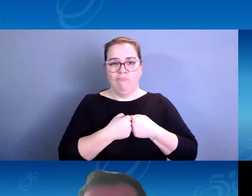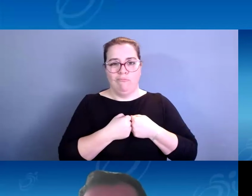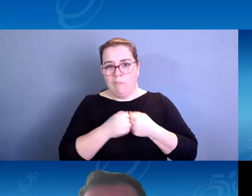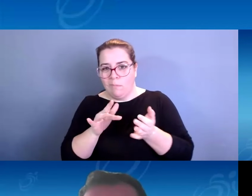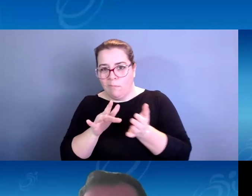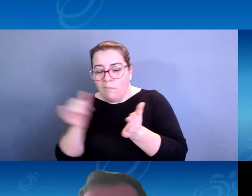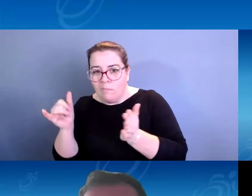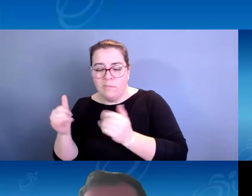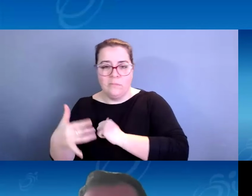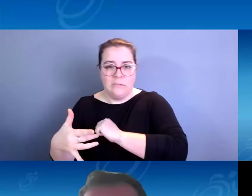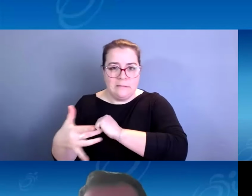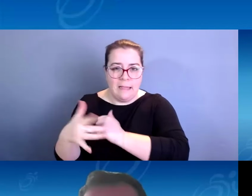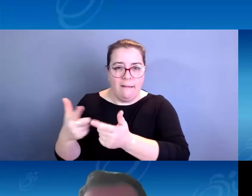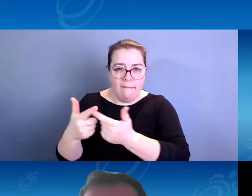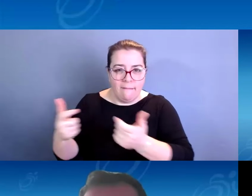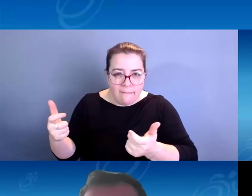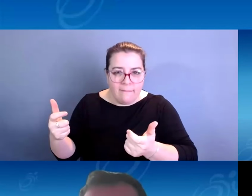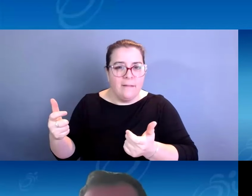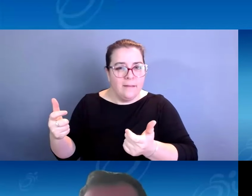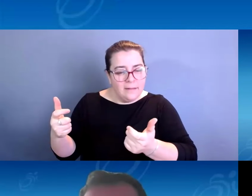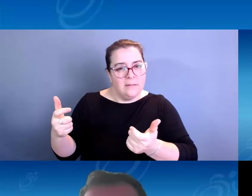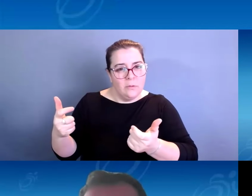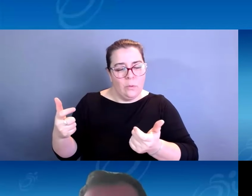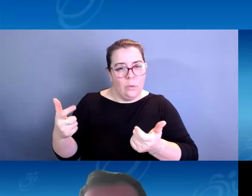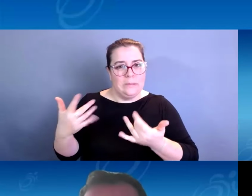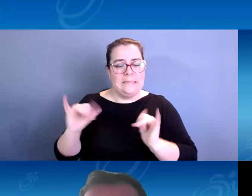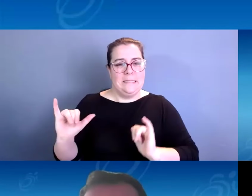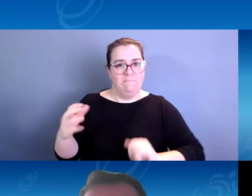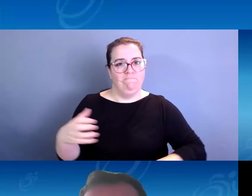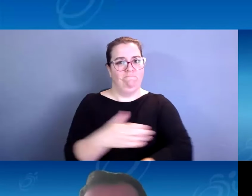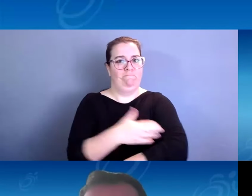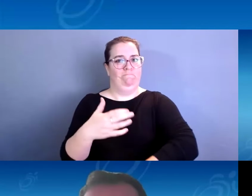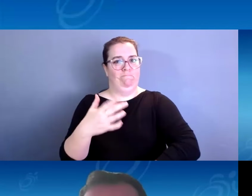In that interview. Very good point.